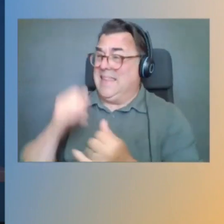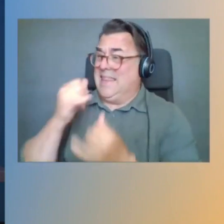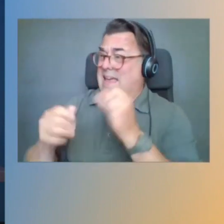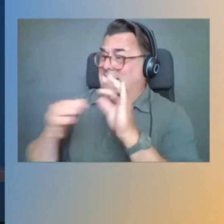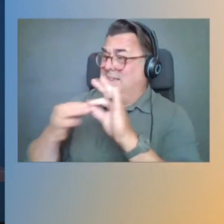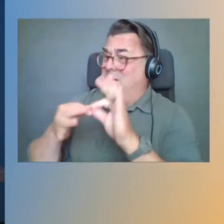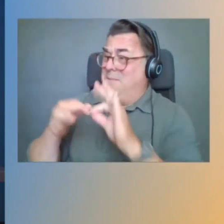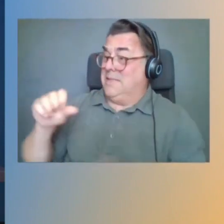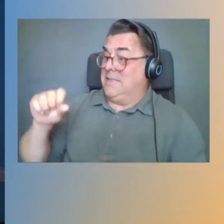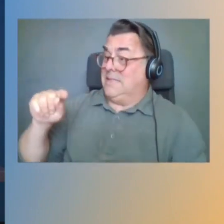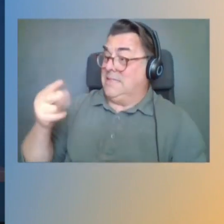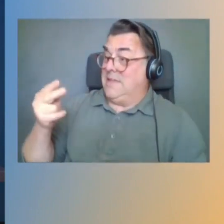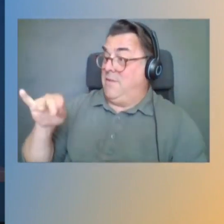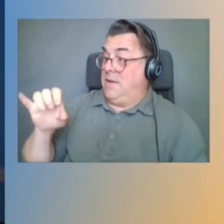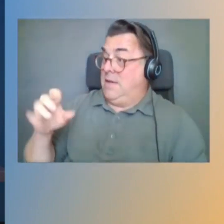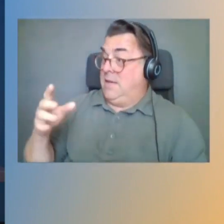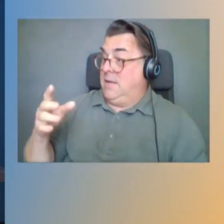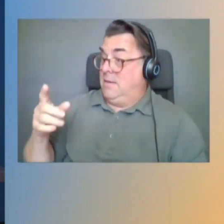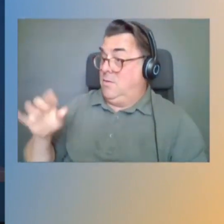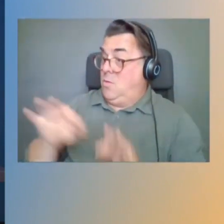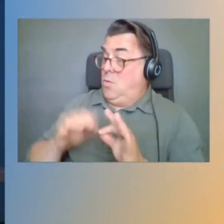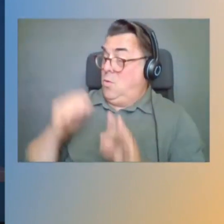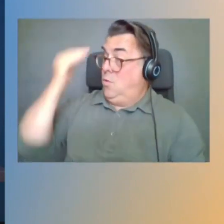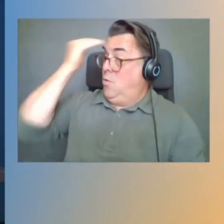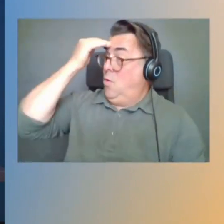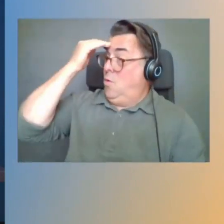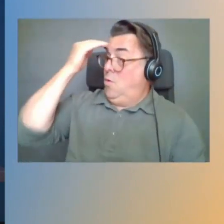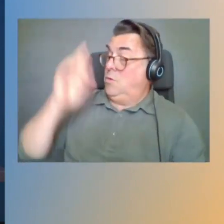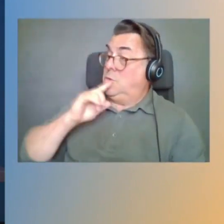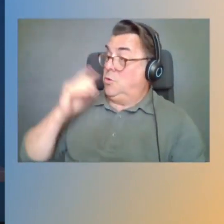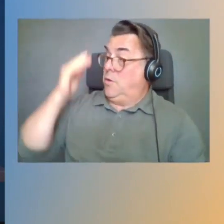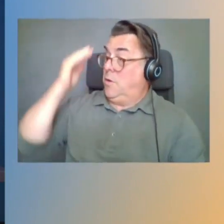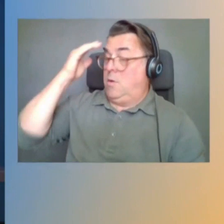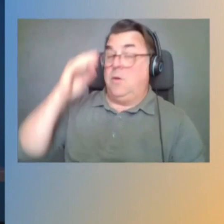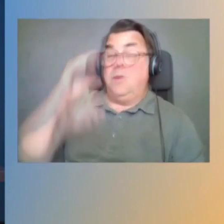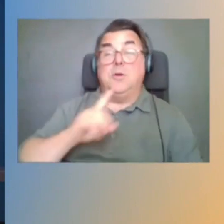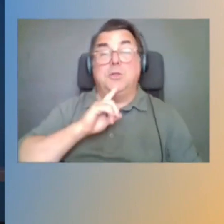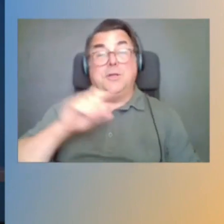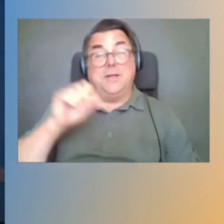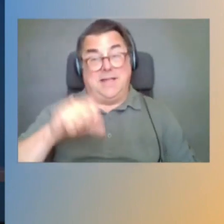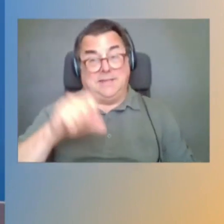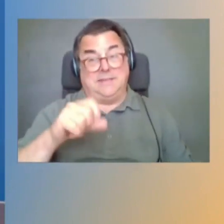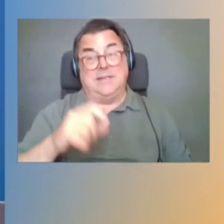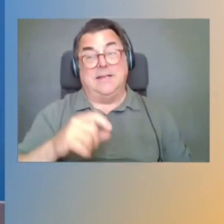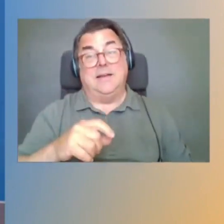that people should hear about and make sure they know? Yeah, I alluded earlier, I talked earlier about